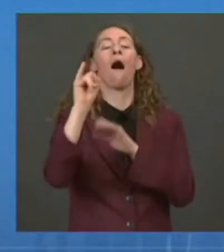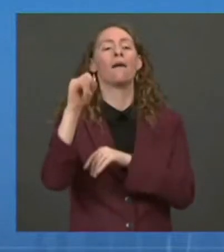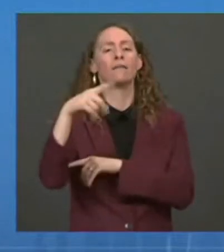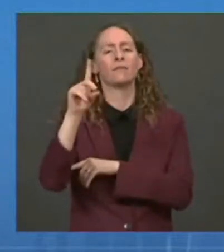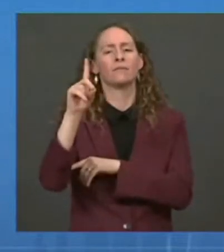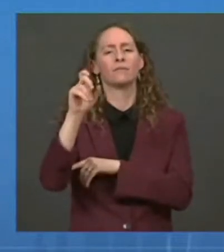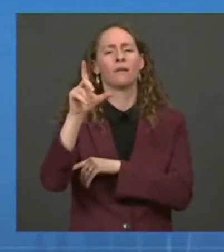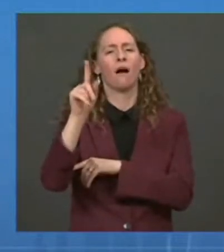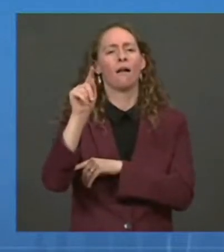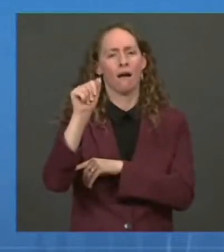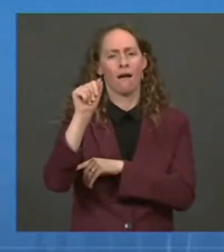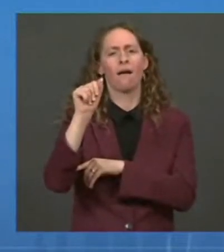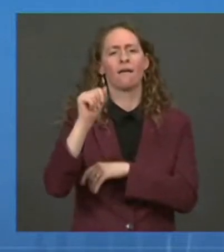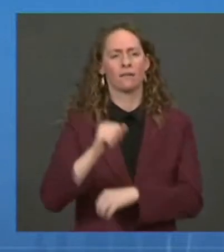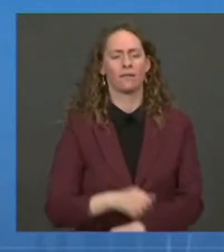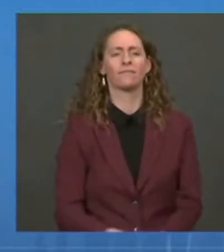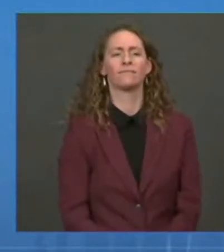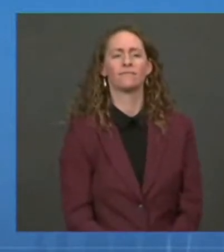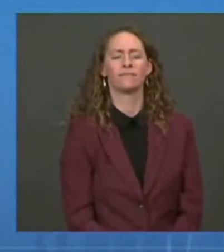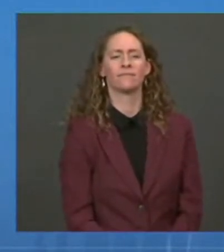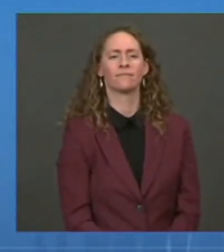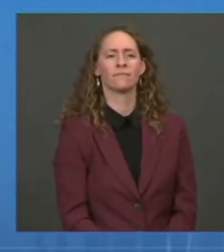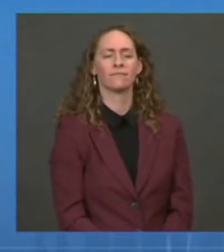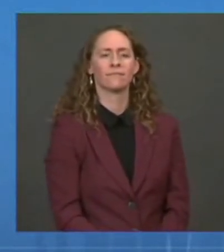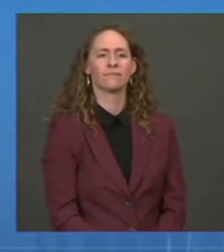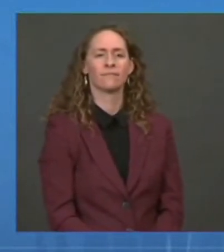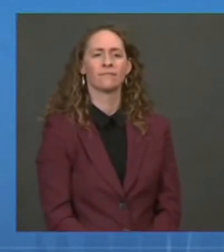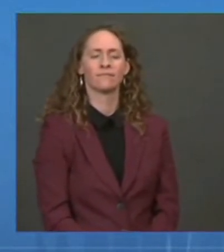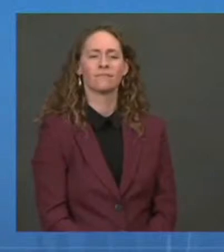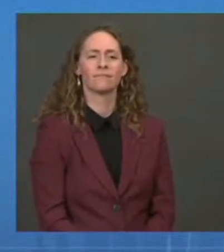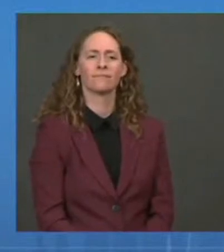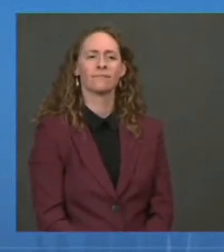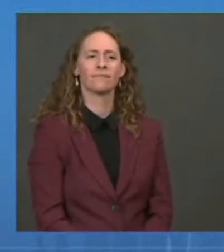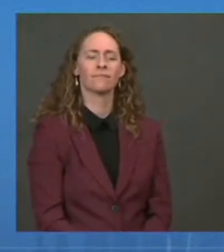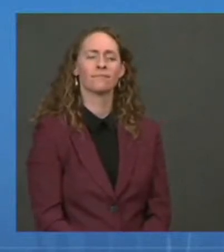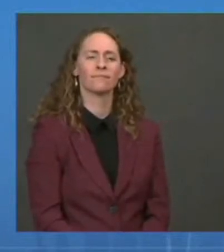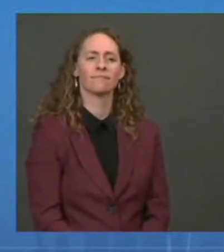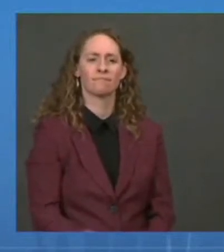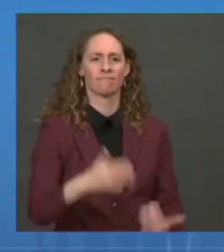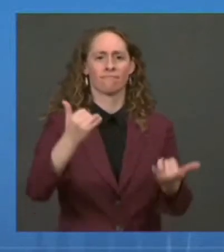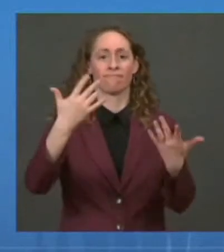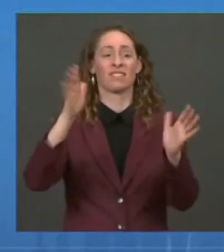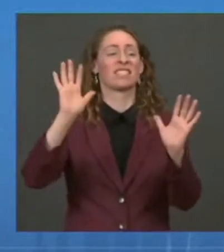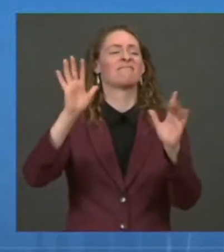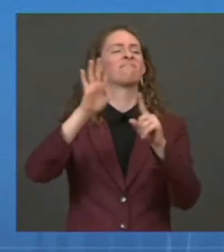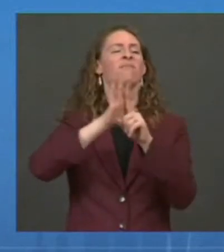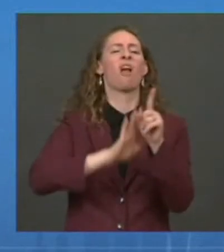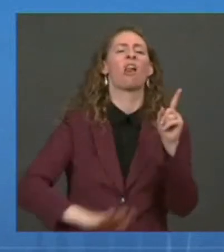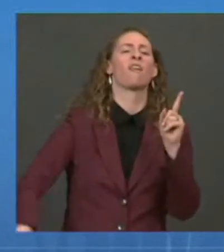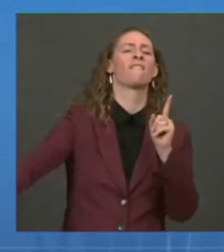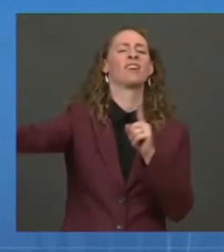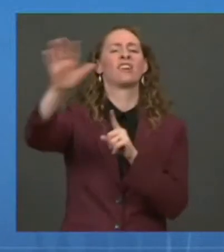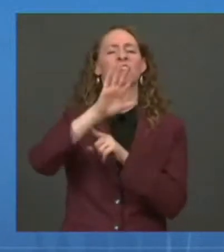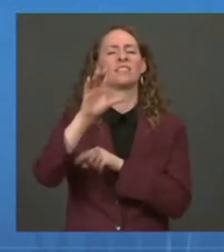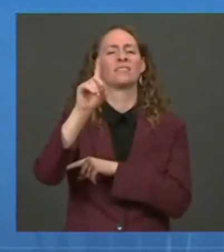PROJECT AND THE CDC DID DO THAT ACCURATELY TO PROJECT HOW LONG